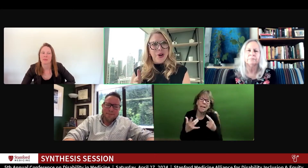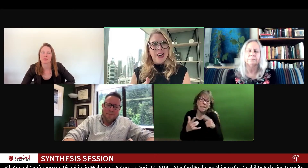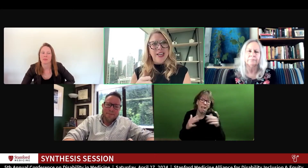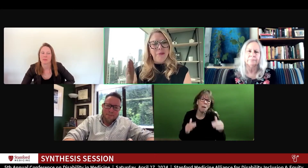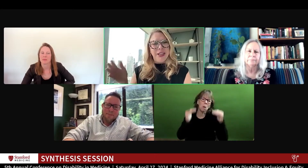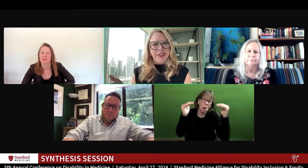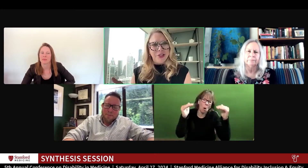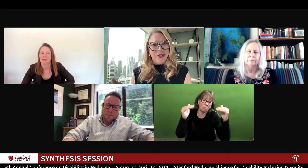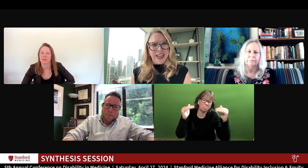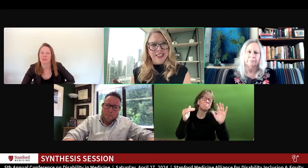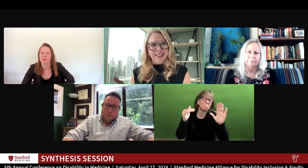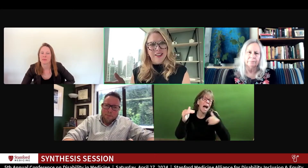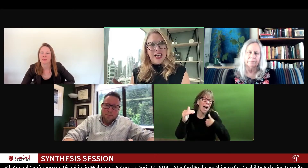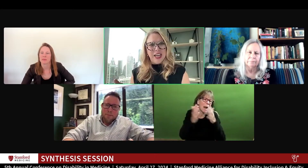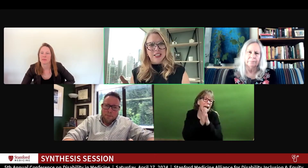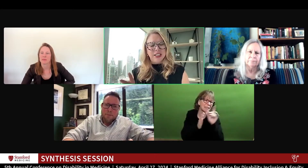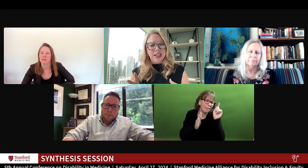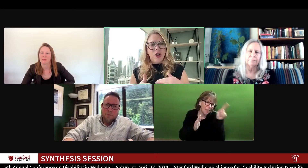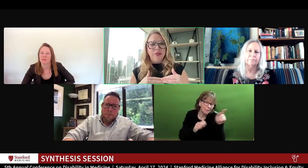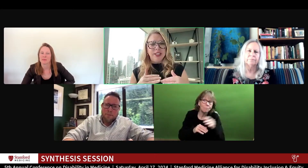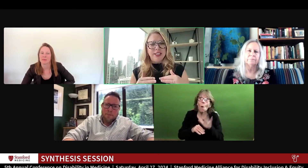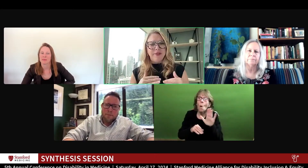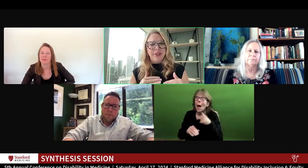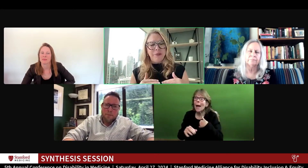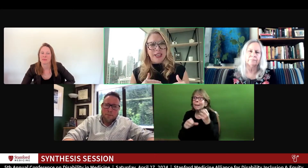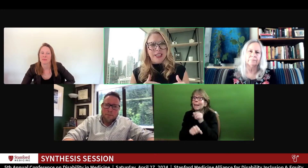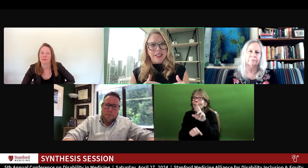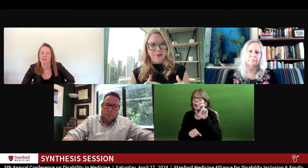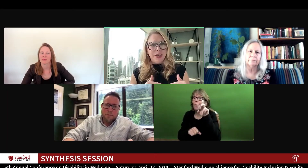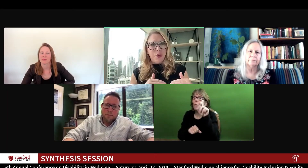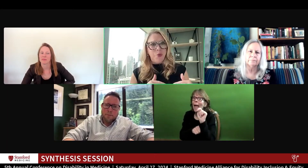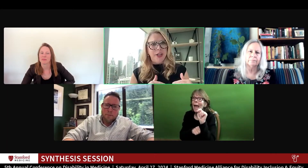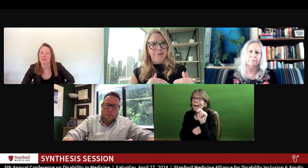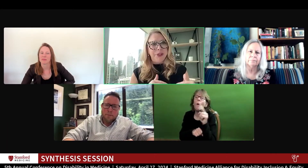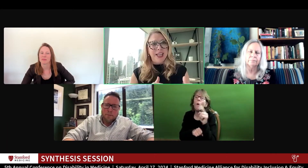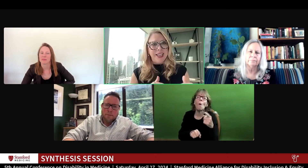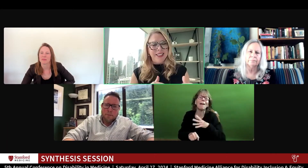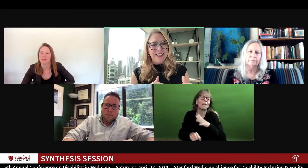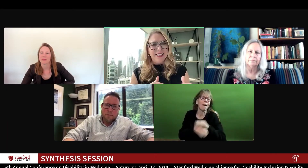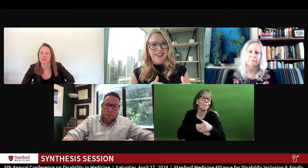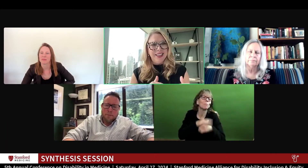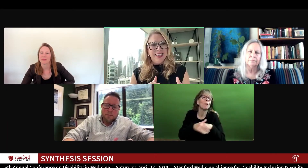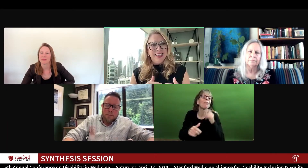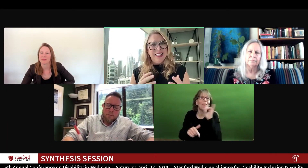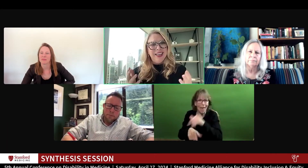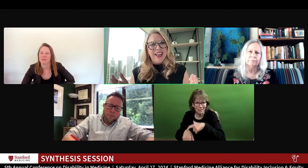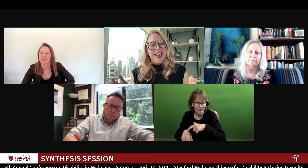When I get my next grant, I'll ask. It's like all these safety mechanisms that you want in place.